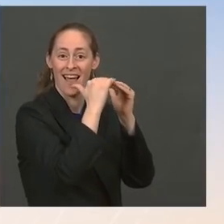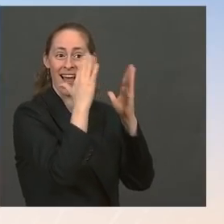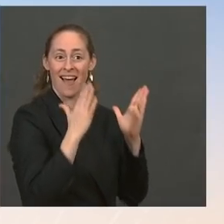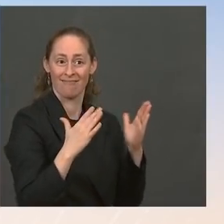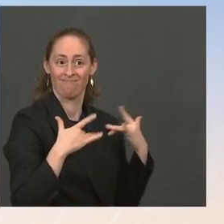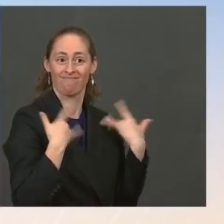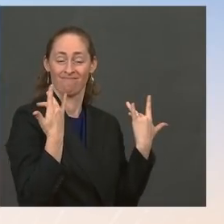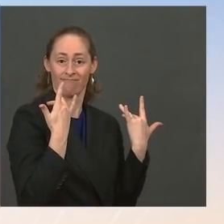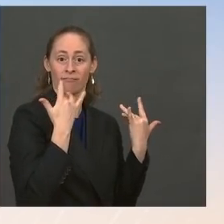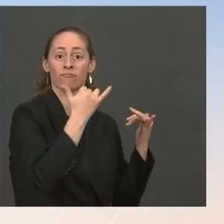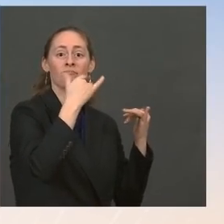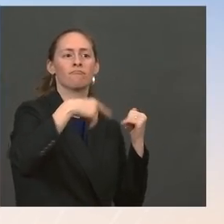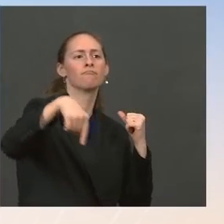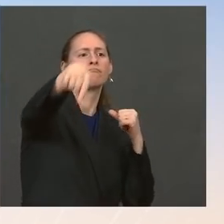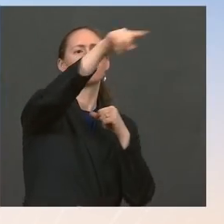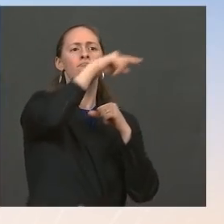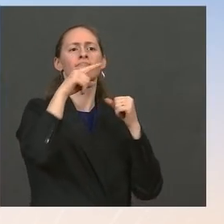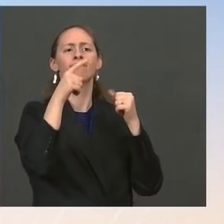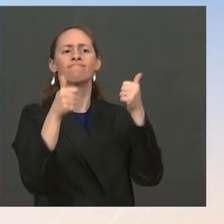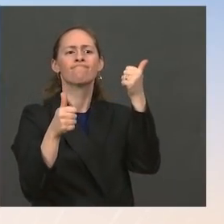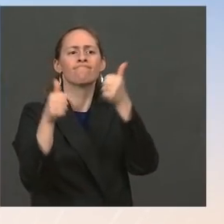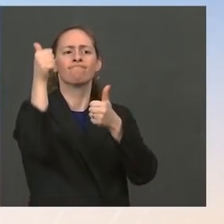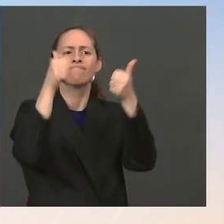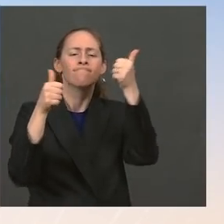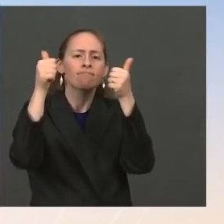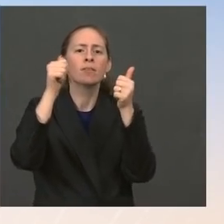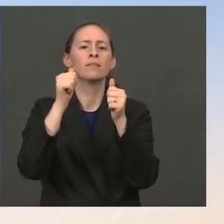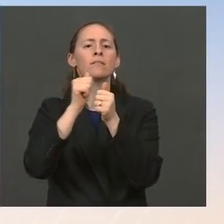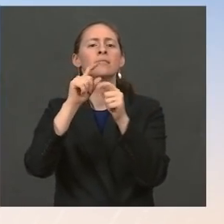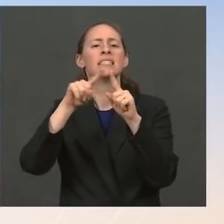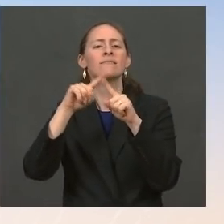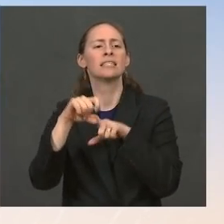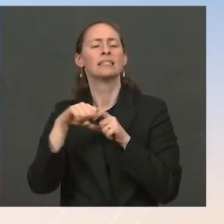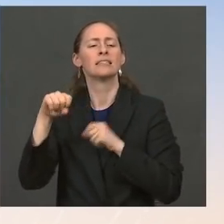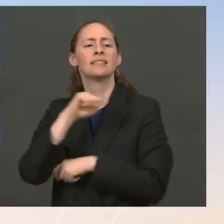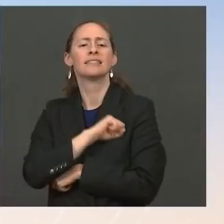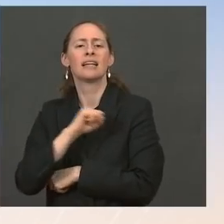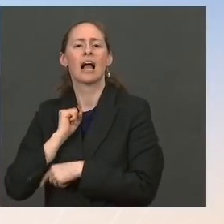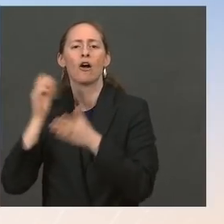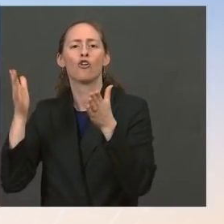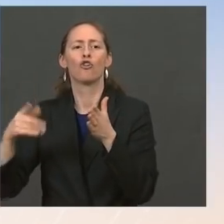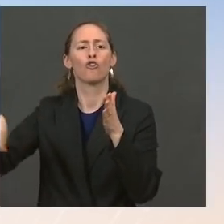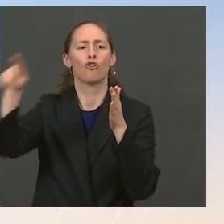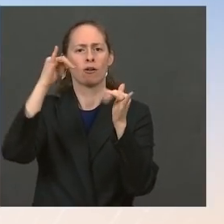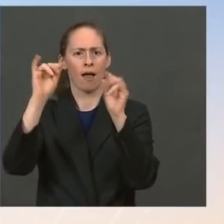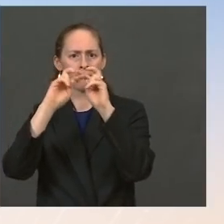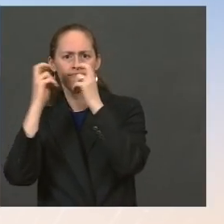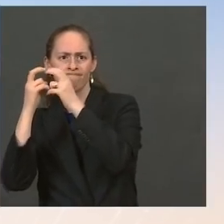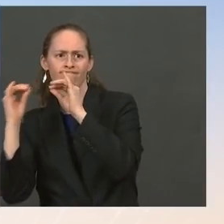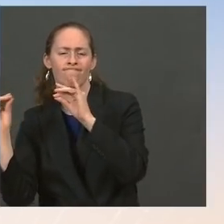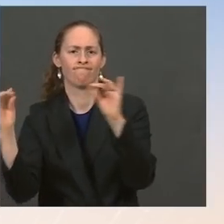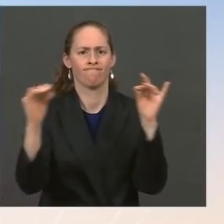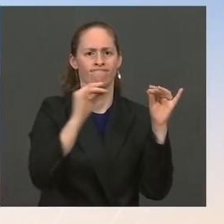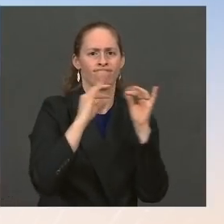with Senator Sinema, Senator Manchin, other members of the Senate, as we know that is the next important step here. And that will continue.